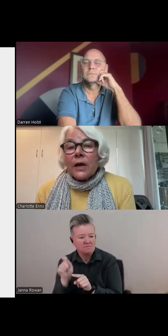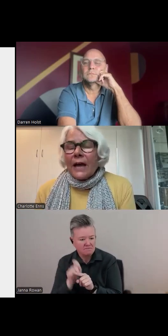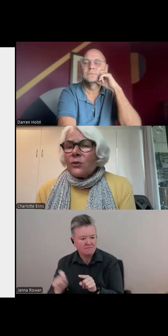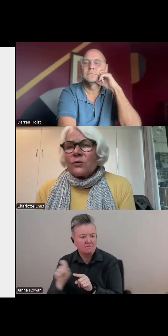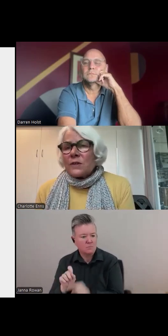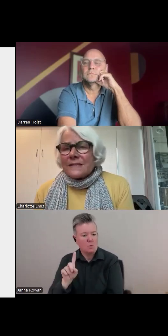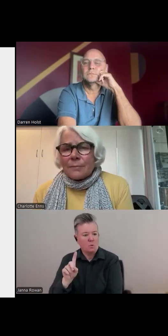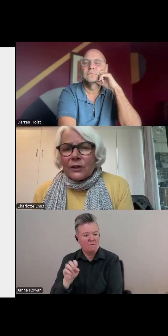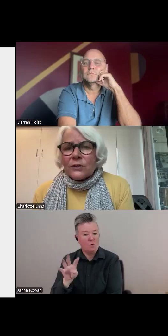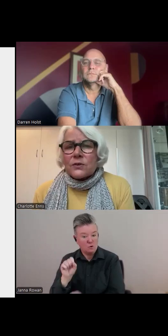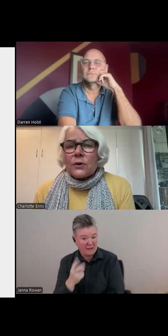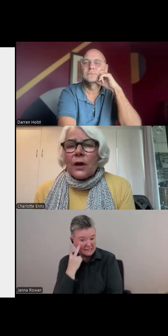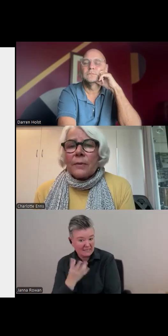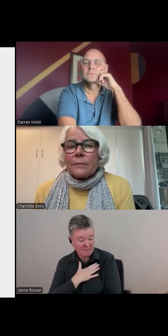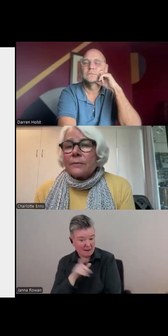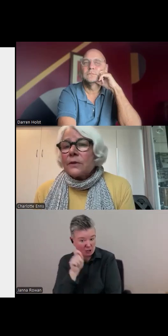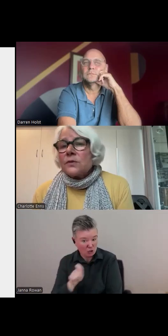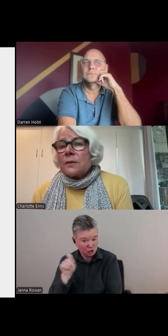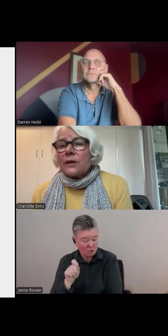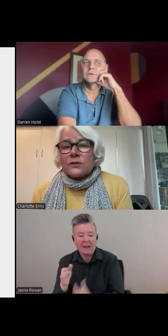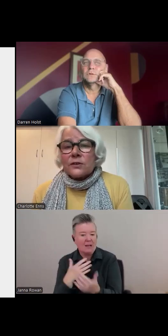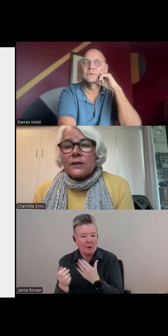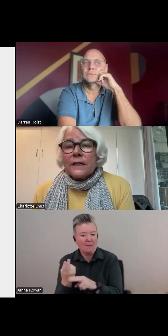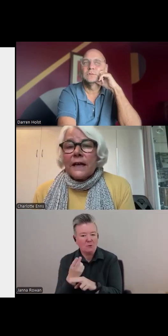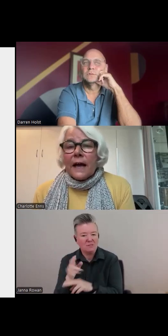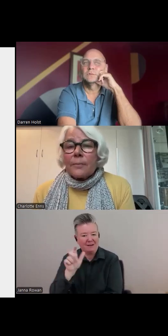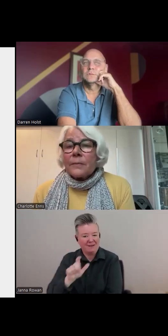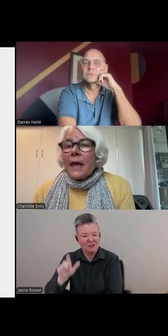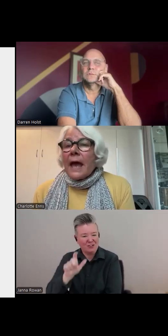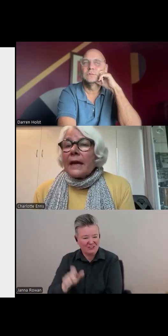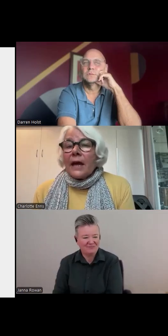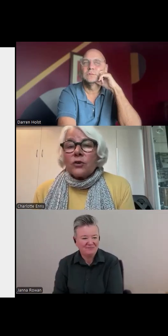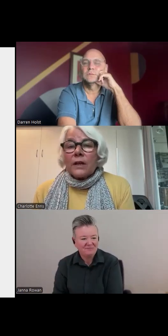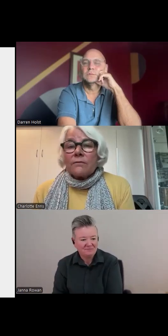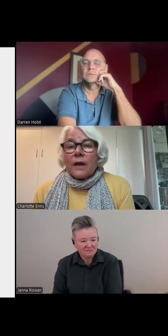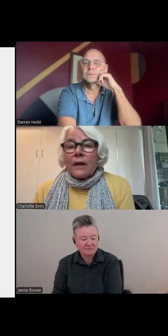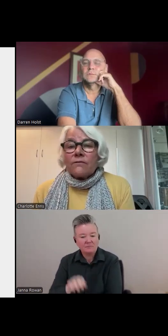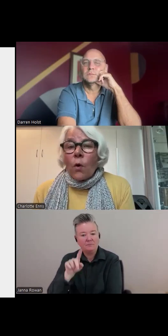you follow it right into the middle here. I don't know if you can see my cursor or not, but I'm using my cursor,